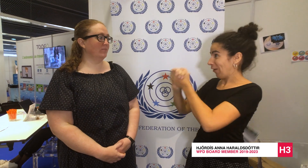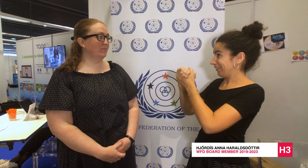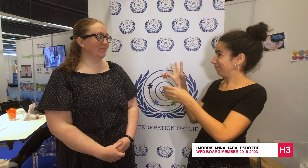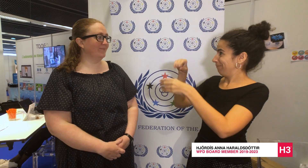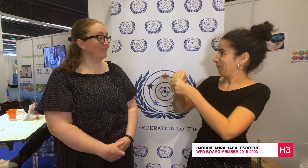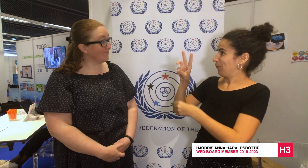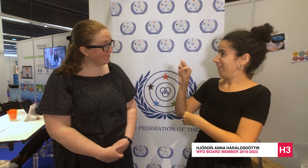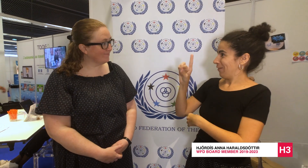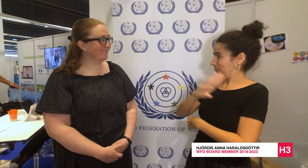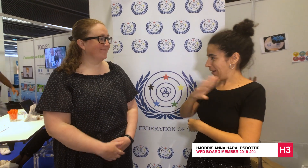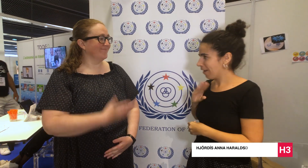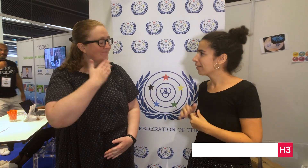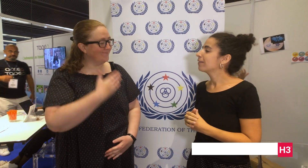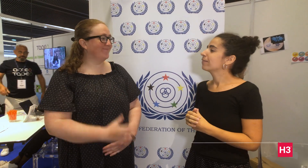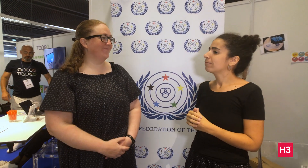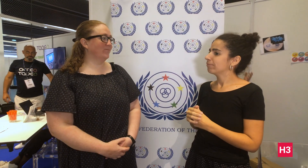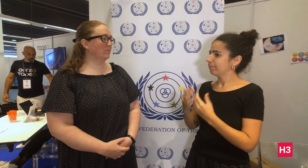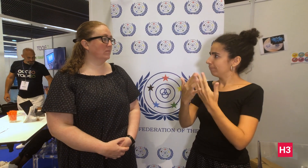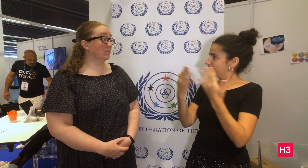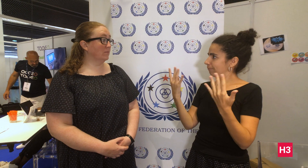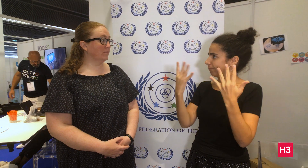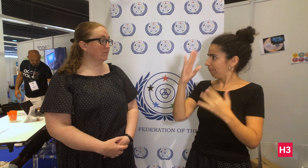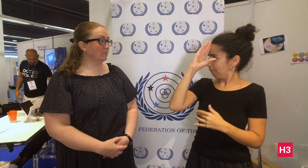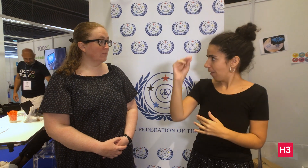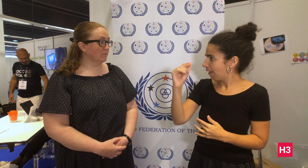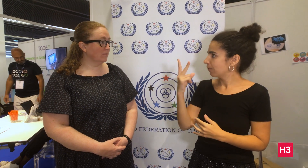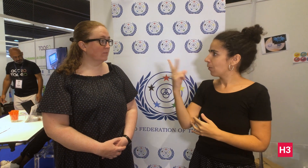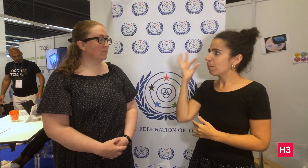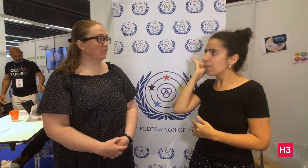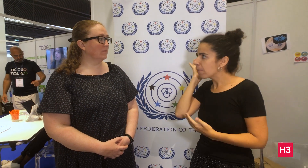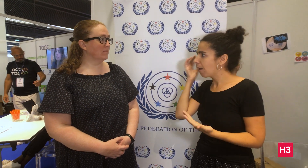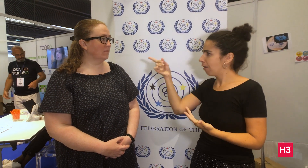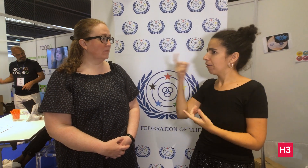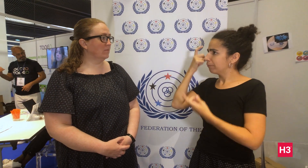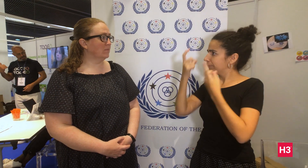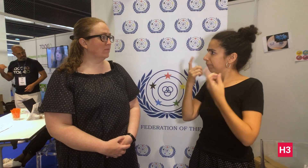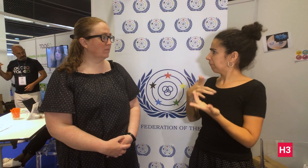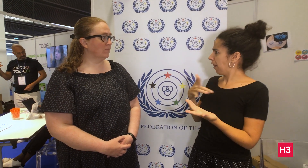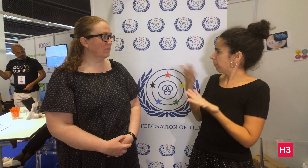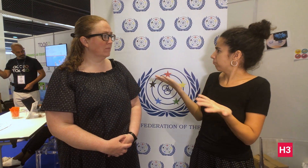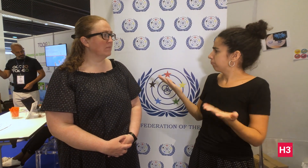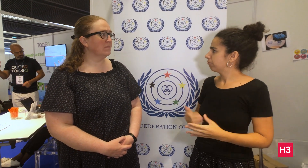Congratulations for joining the WFD board! Thanks. How do you feel about 9 men and 2 women on the WFD board?